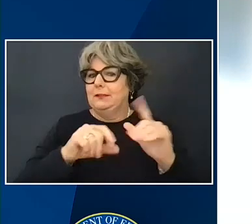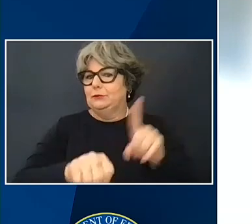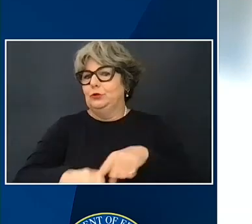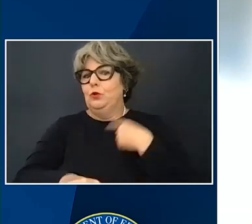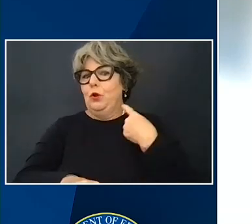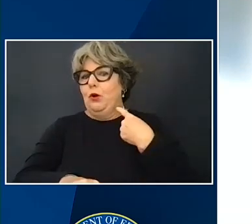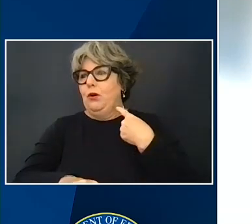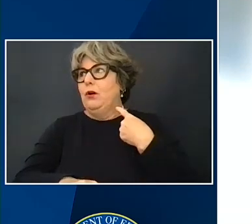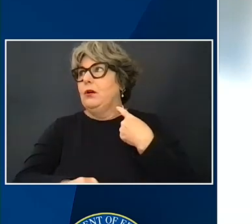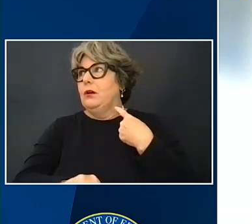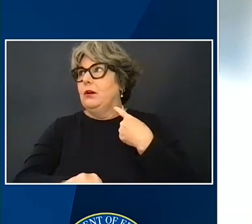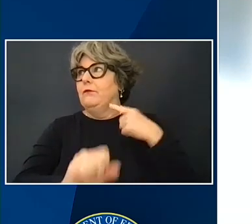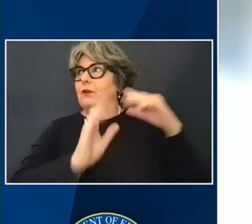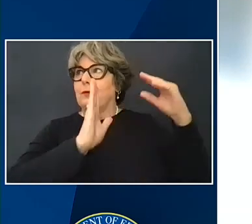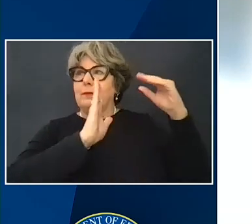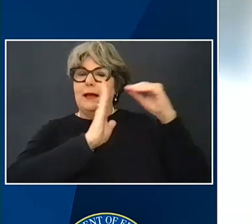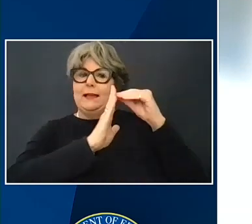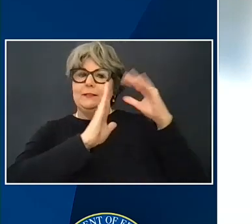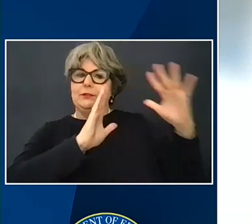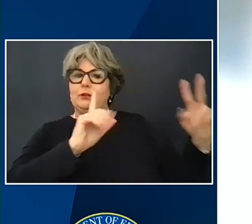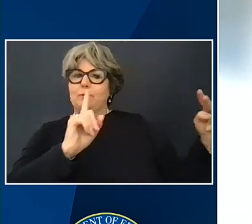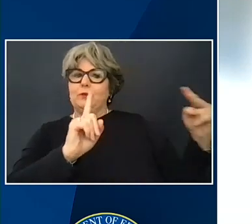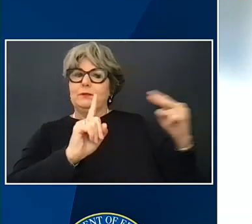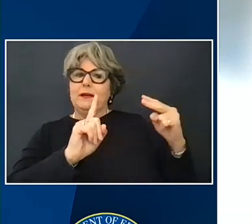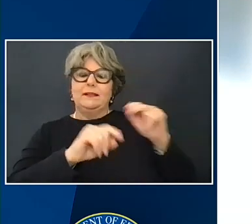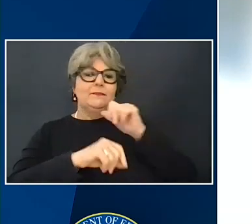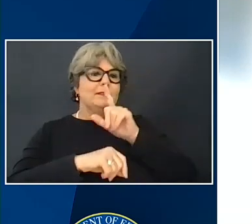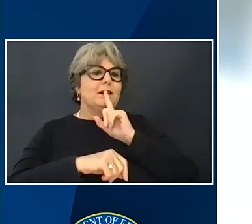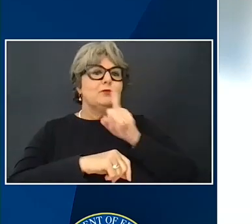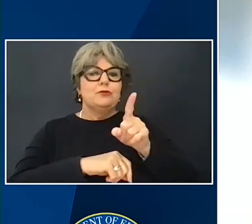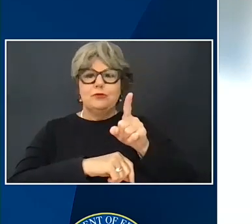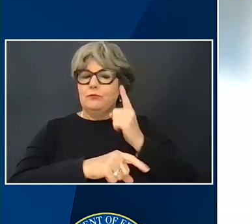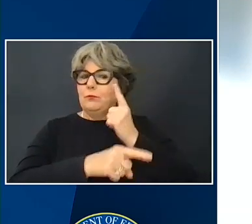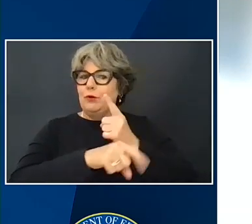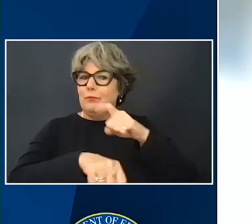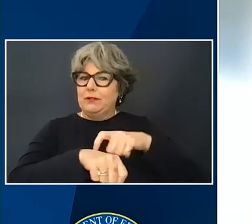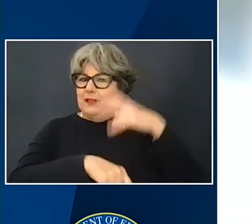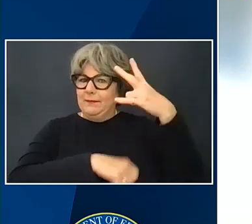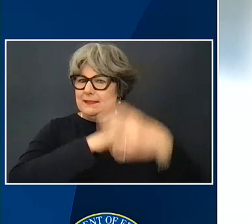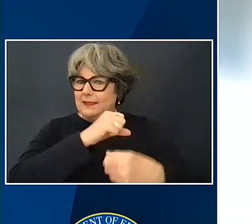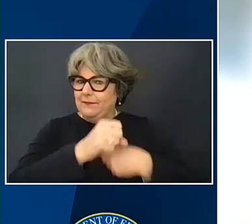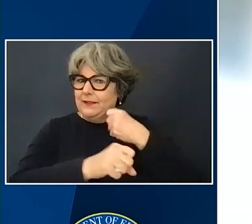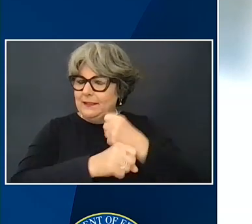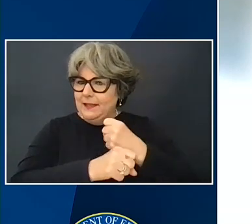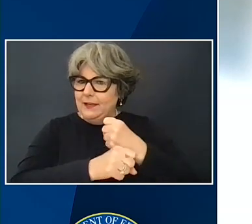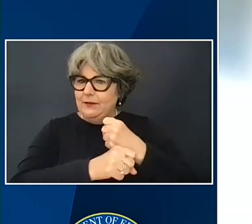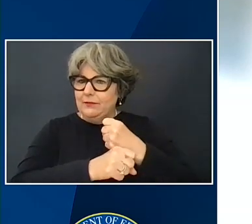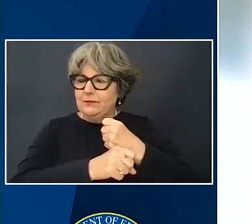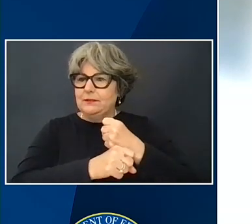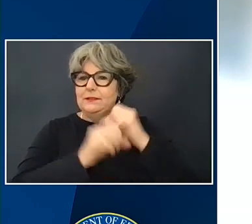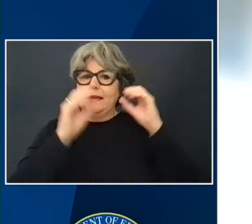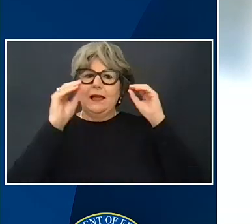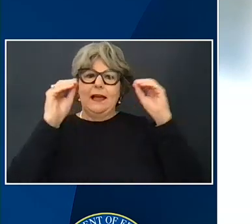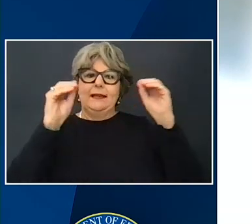students. And I'm not sure that that is an appropriate time period when you're talking about a teach-out or and do